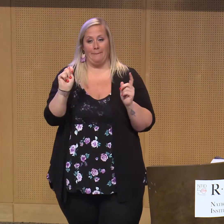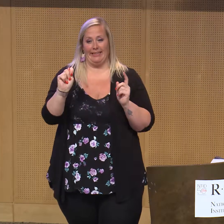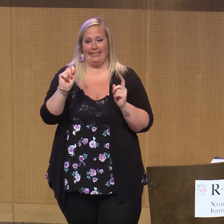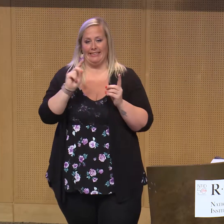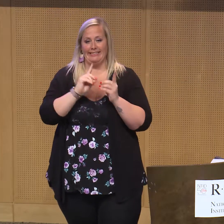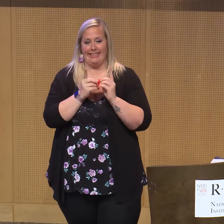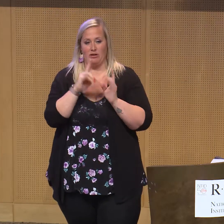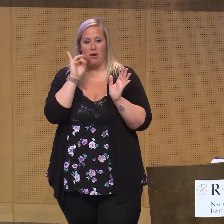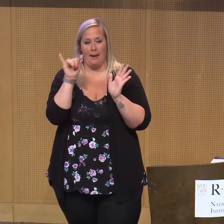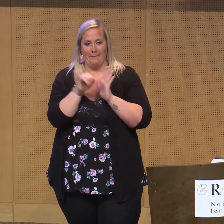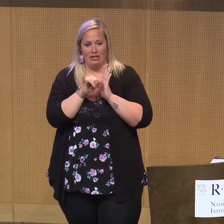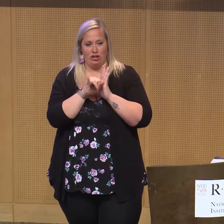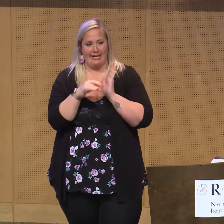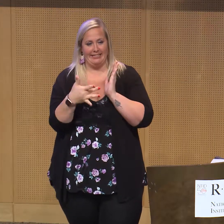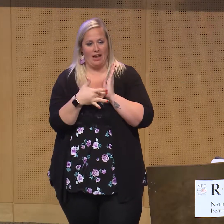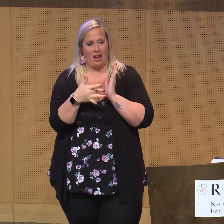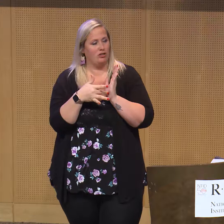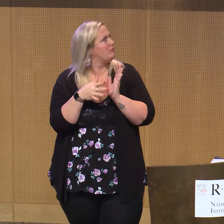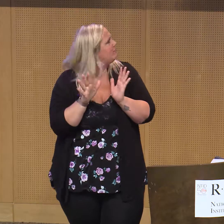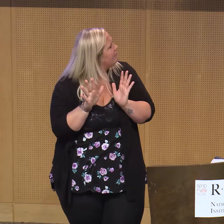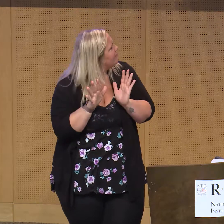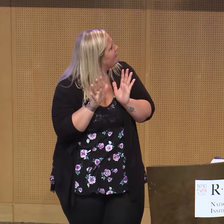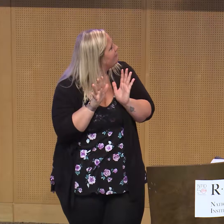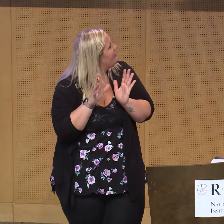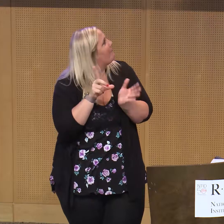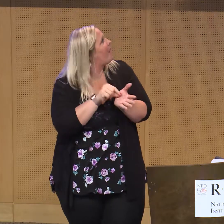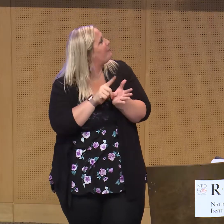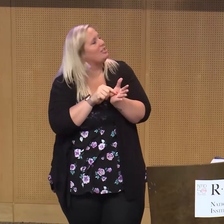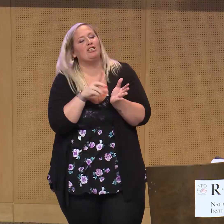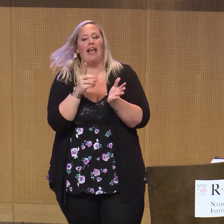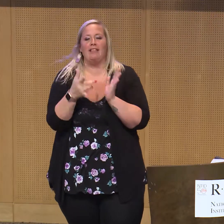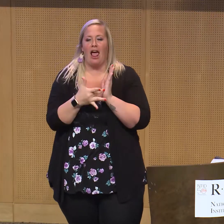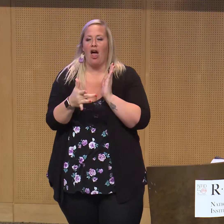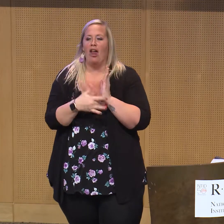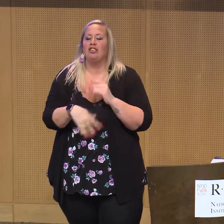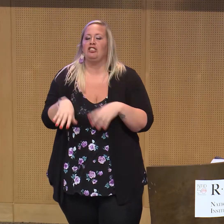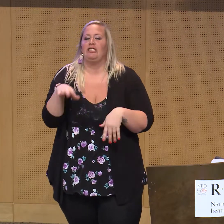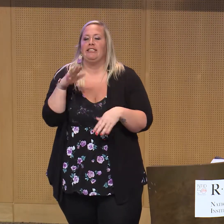I was a digital imaging and publishing technology major.